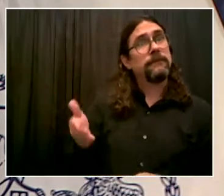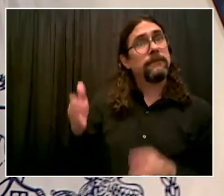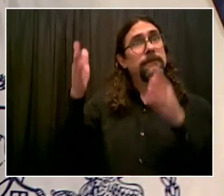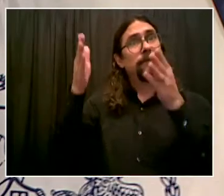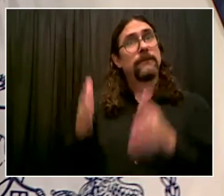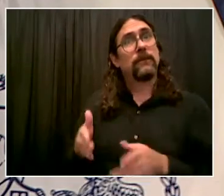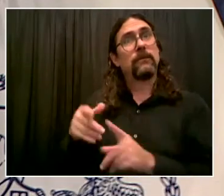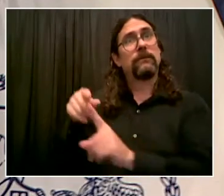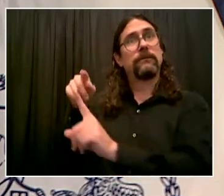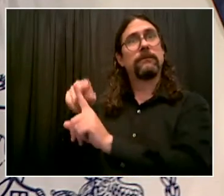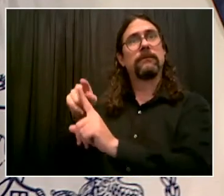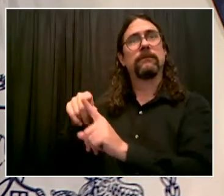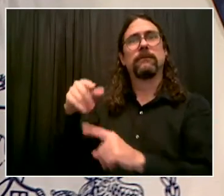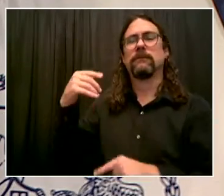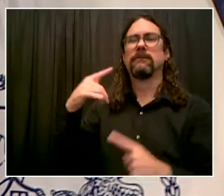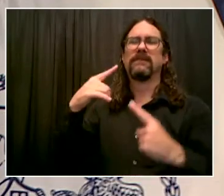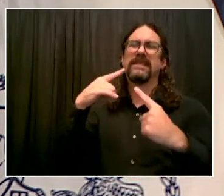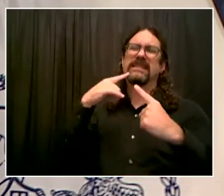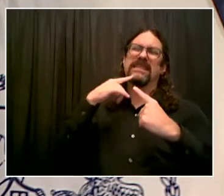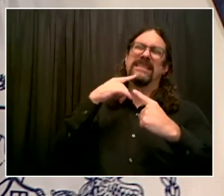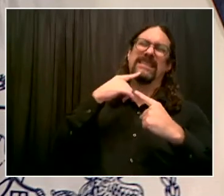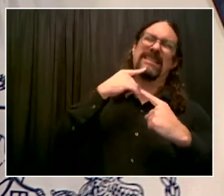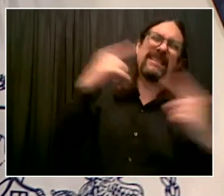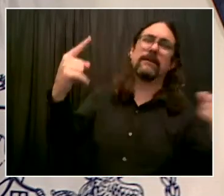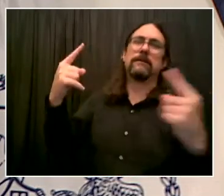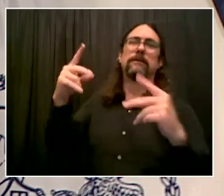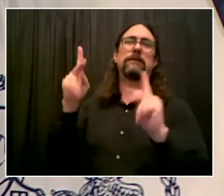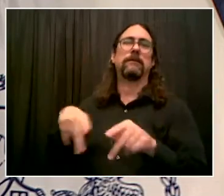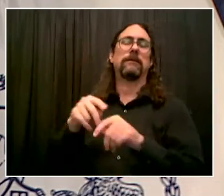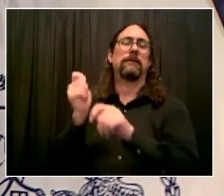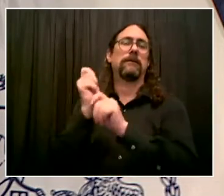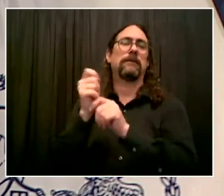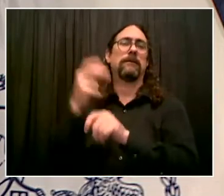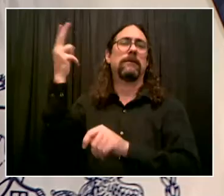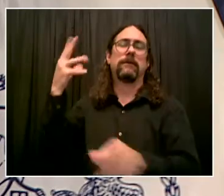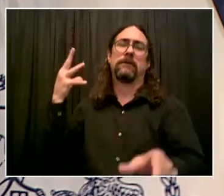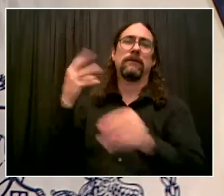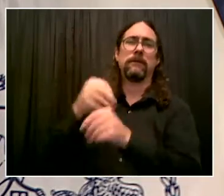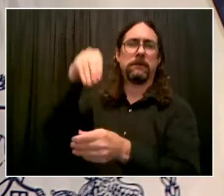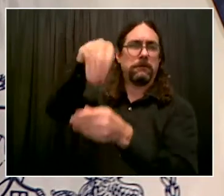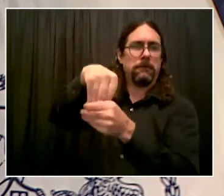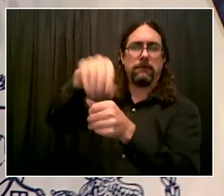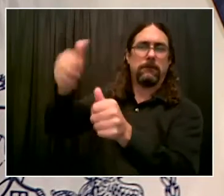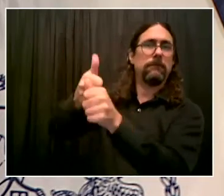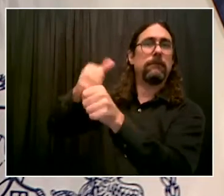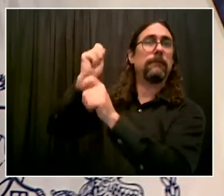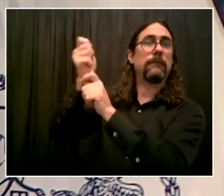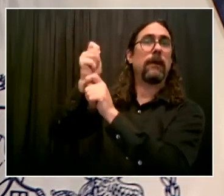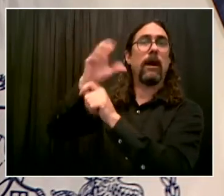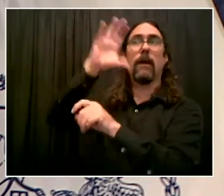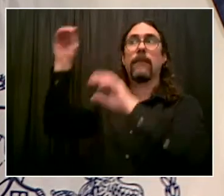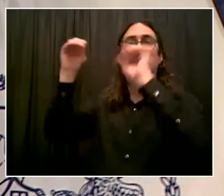APPRECIATIVE OF THAT. AND WE AVHE A BASEBALL LEGEND WHO AHS BEEN